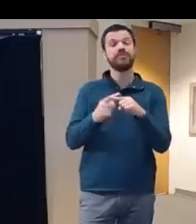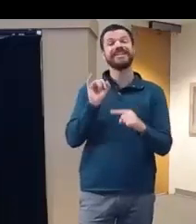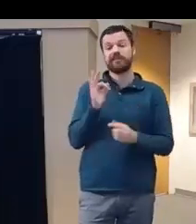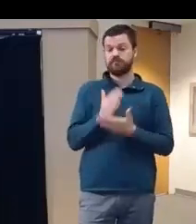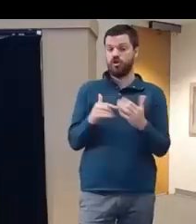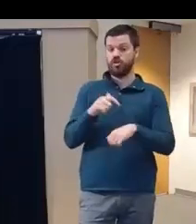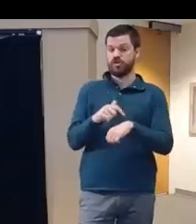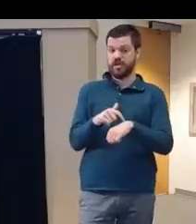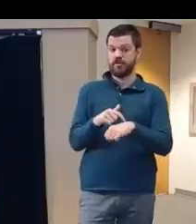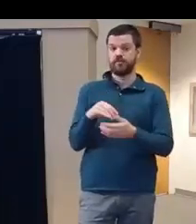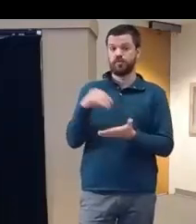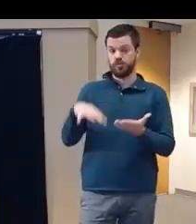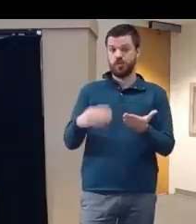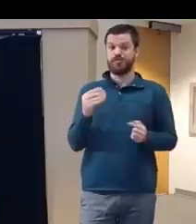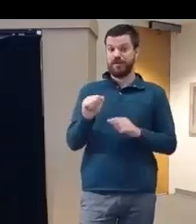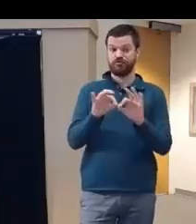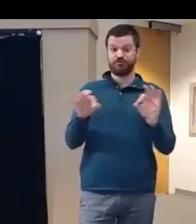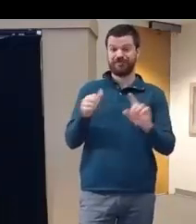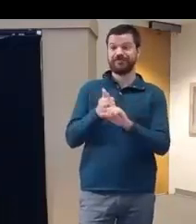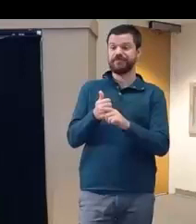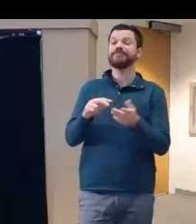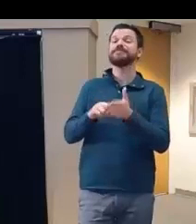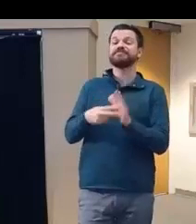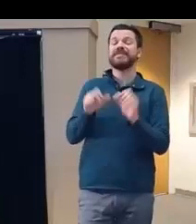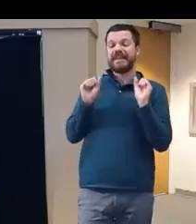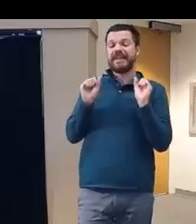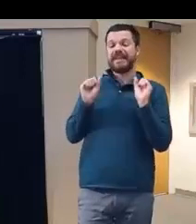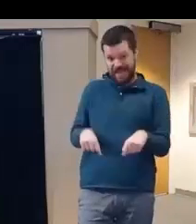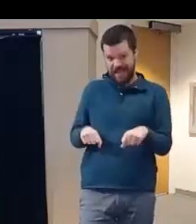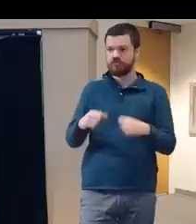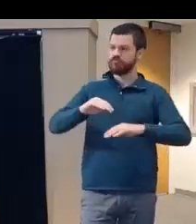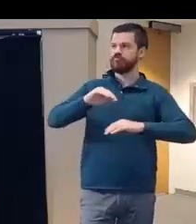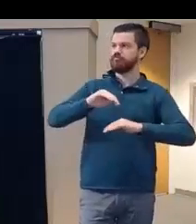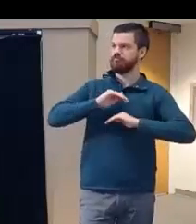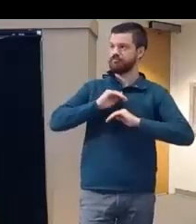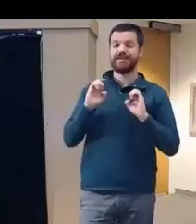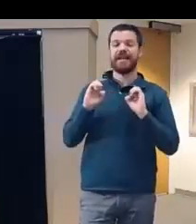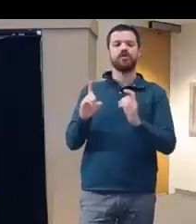with a master's degree that actually enables them to to satisfy the educational requirement